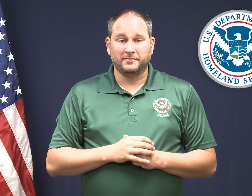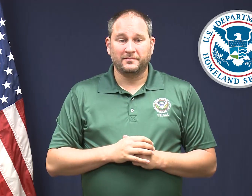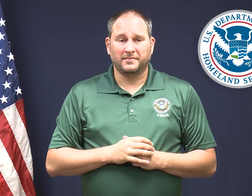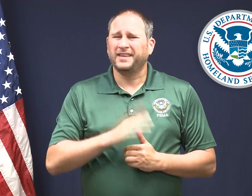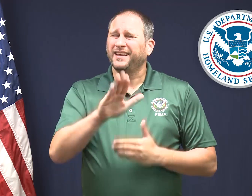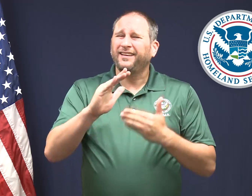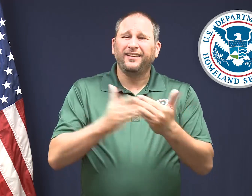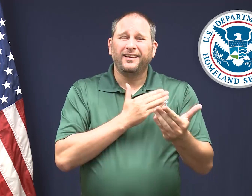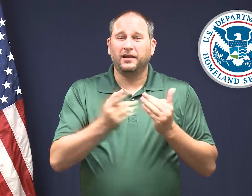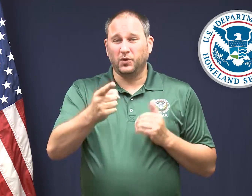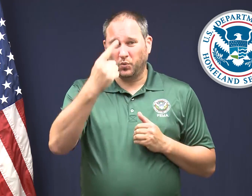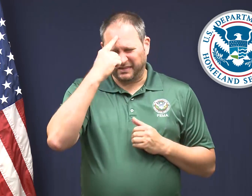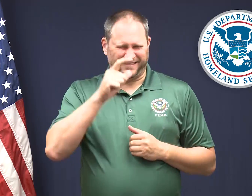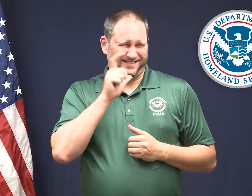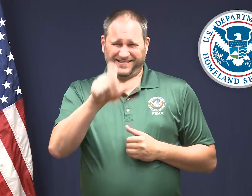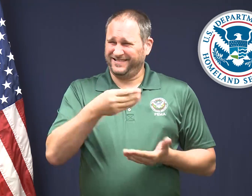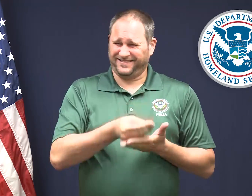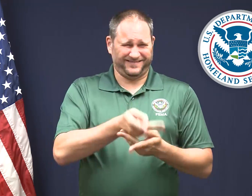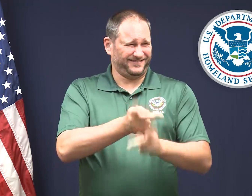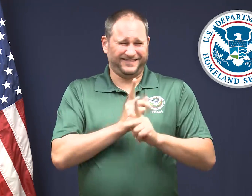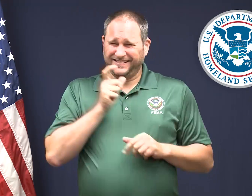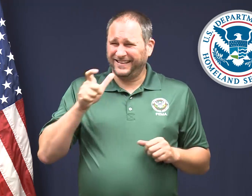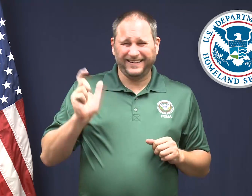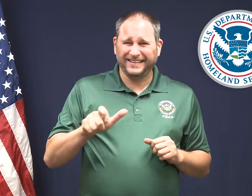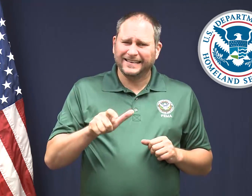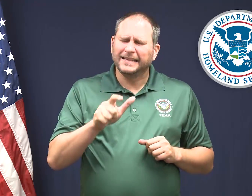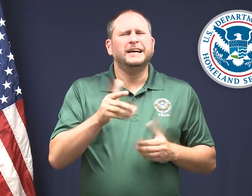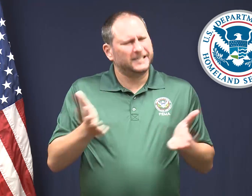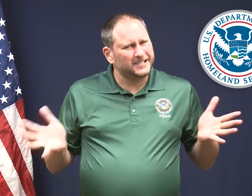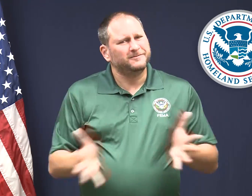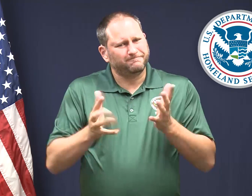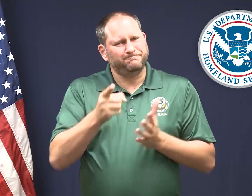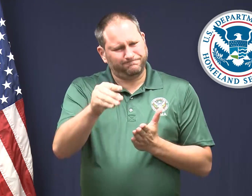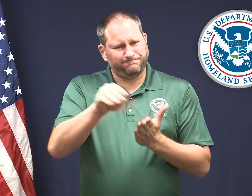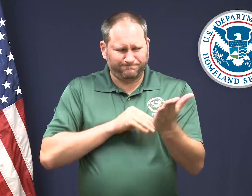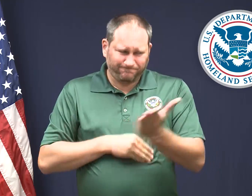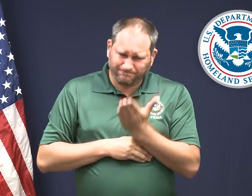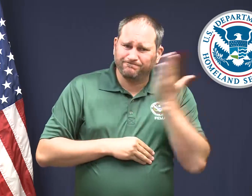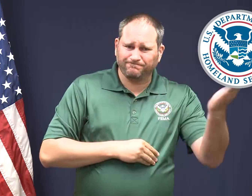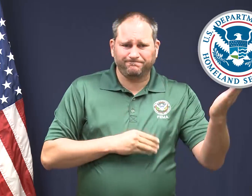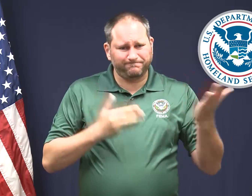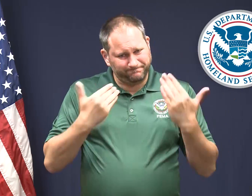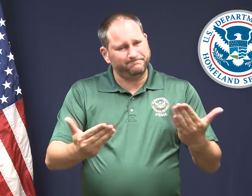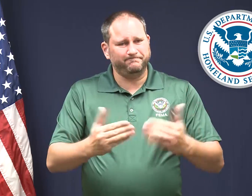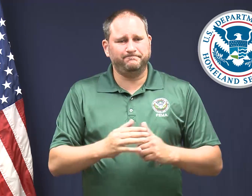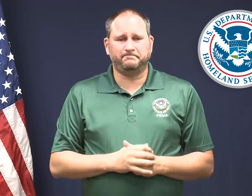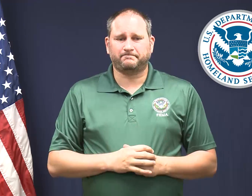Even if you do not believe you need a loan, you should complete and submit the application.